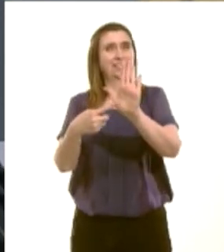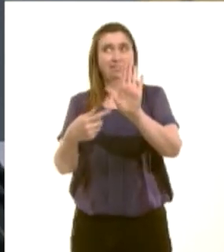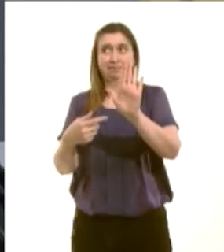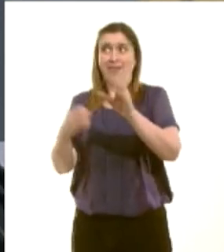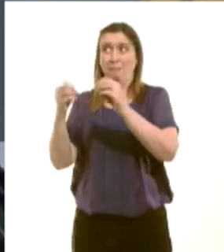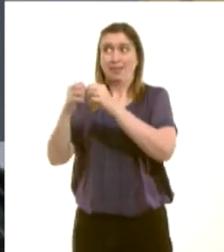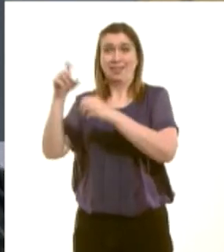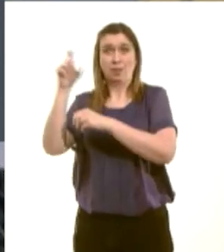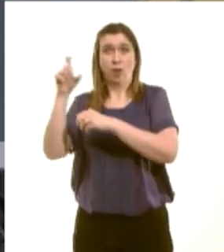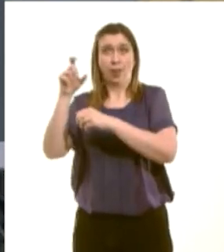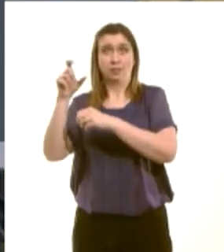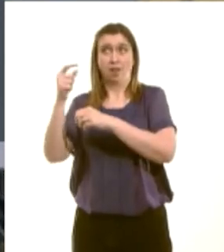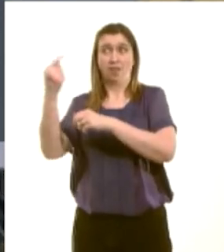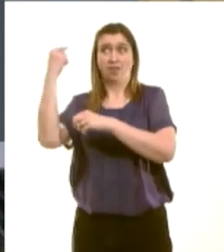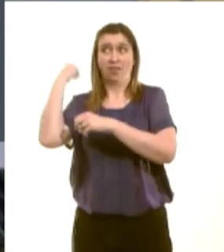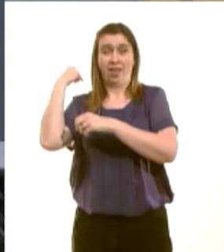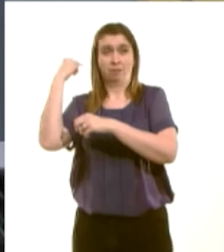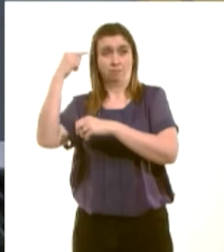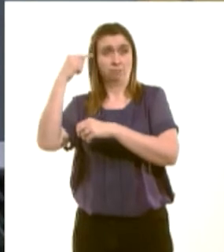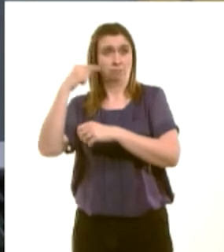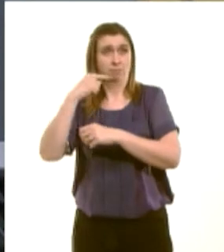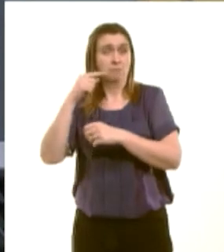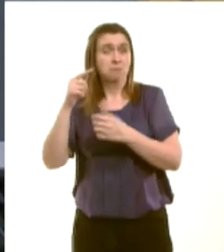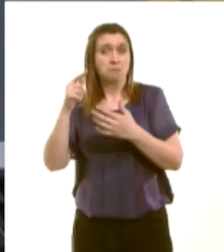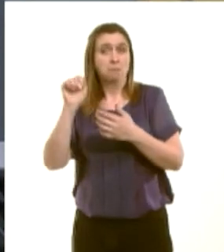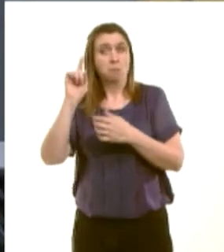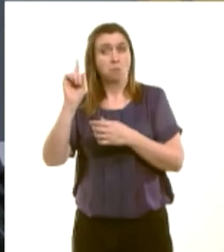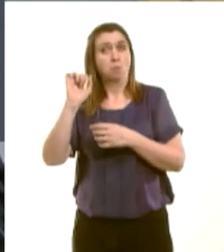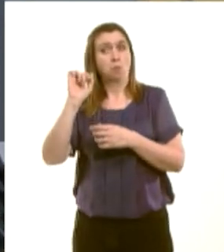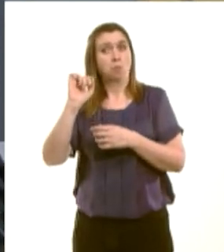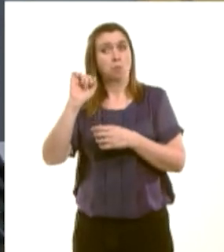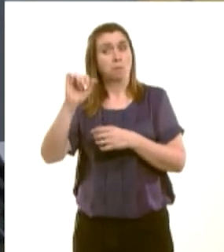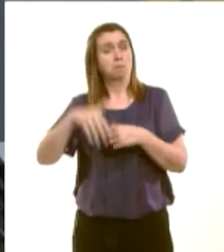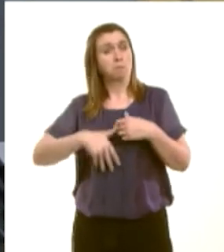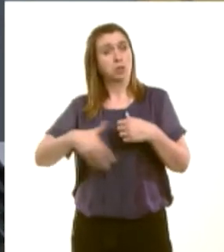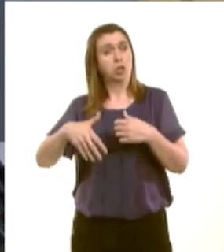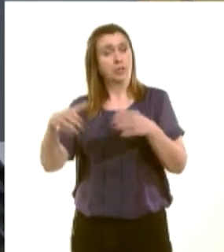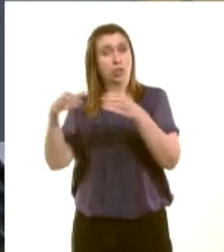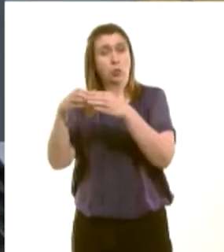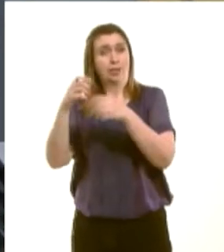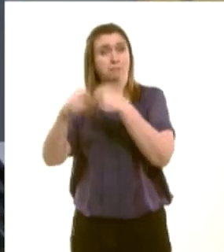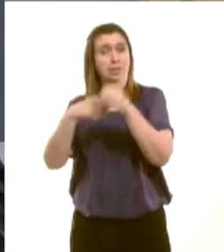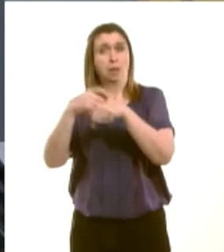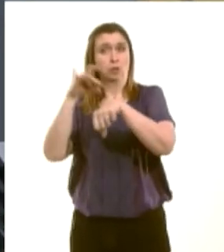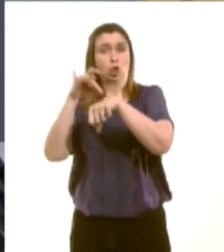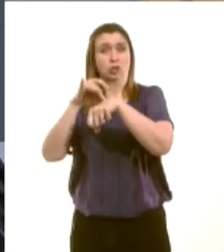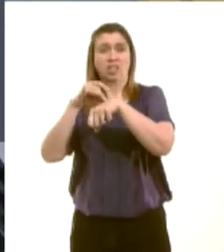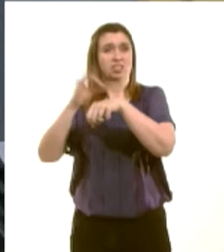Local Health Board then to downgrade at least one of their maternity units to midwife-led